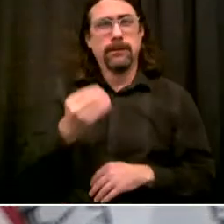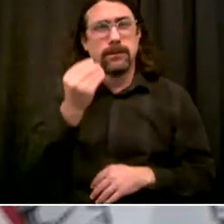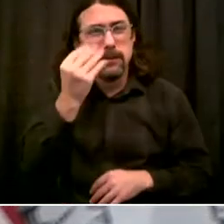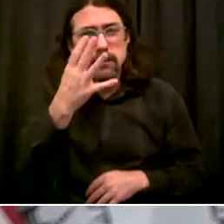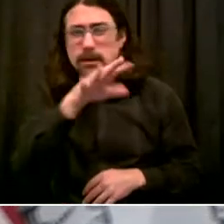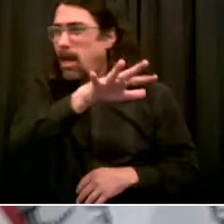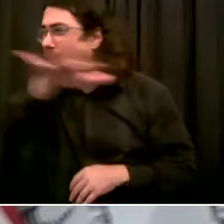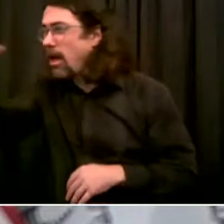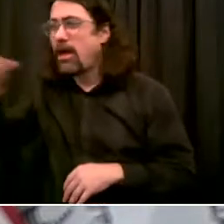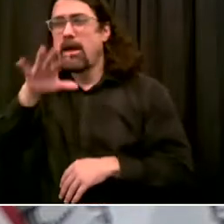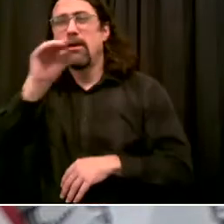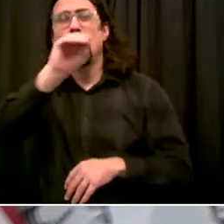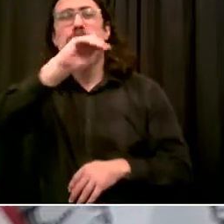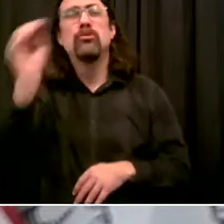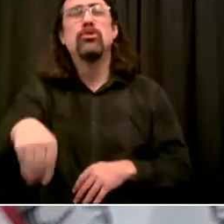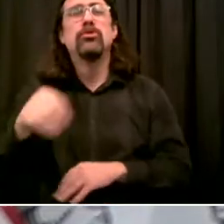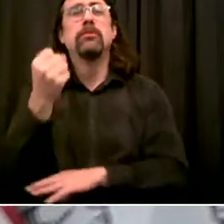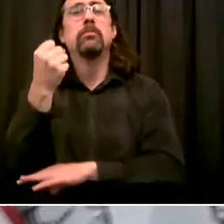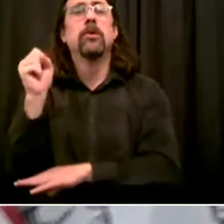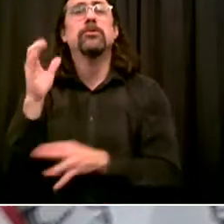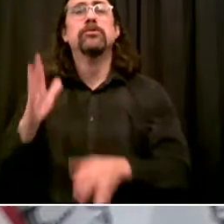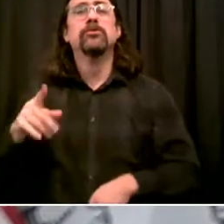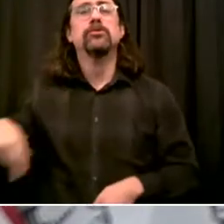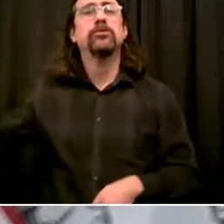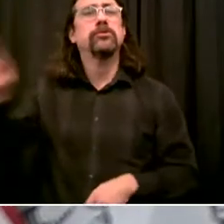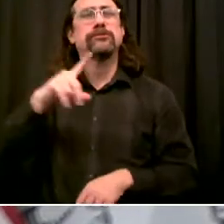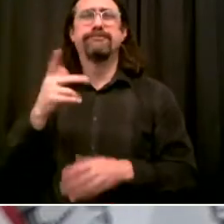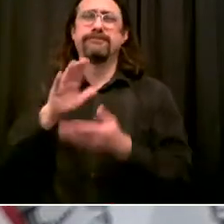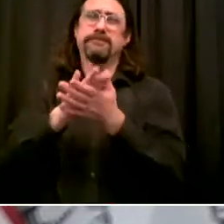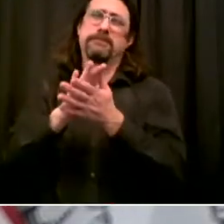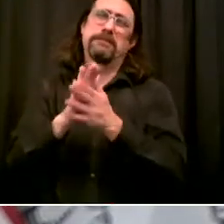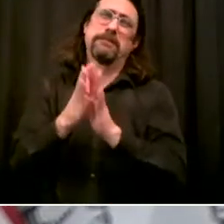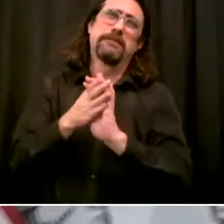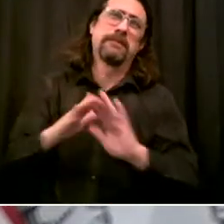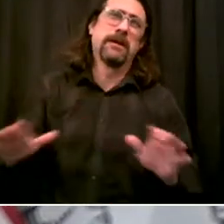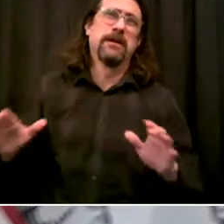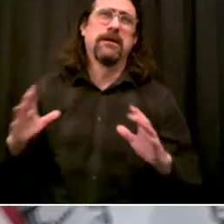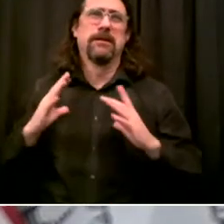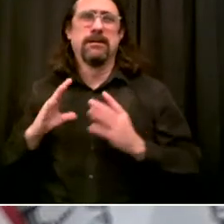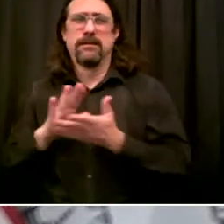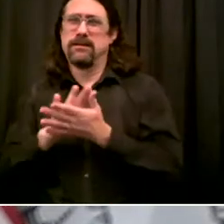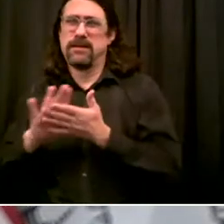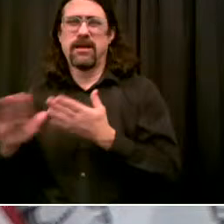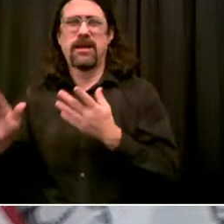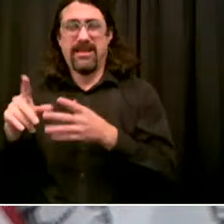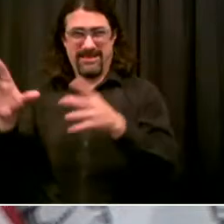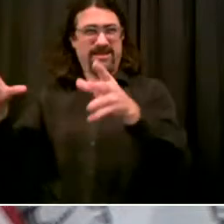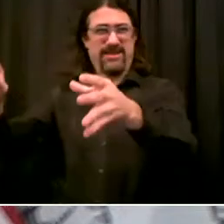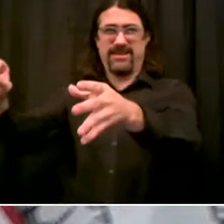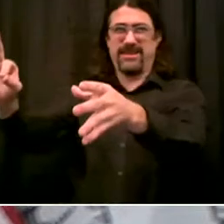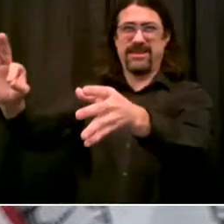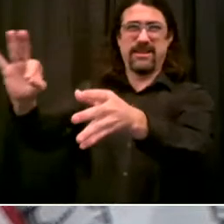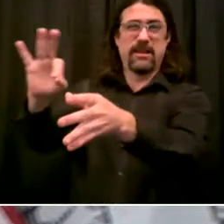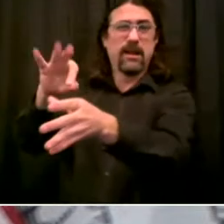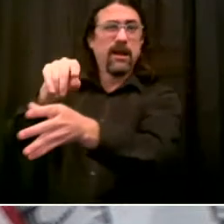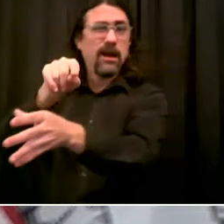COMMUNITY AND THEIR COUNTRY. THOSE WHO DO VIOLENCE WILL REALLY HAVE TO UNDERSTAND THERE